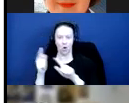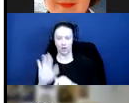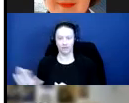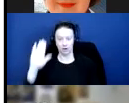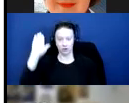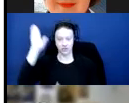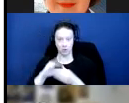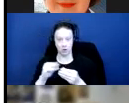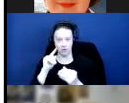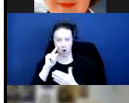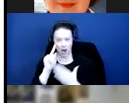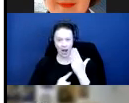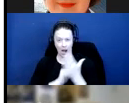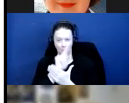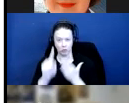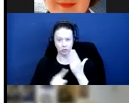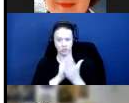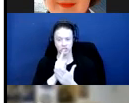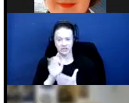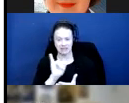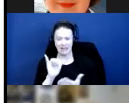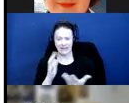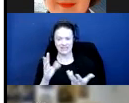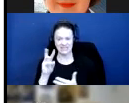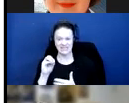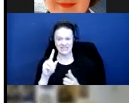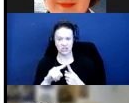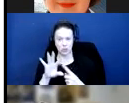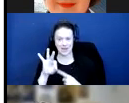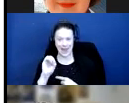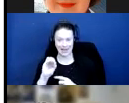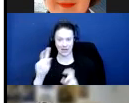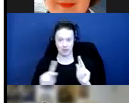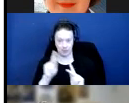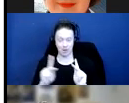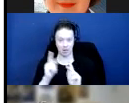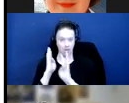It was maybe, I don't know, 60 to 90 people who testified.